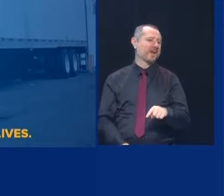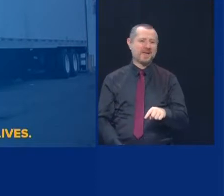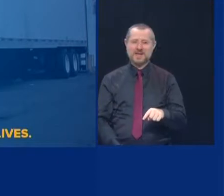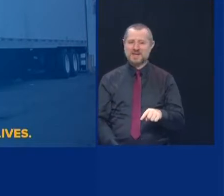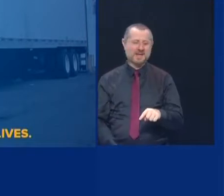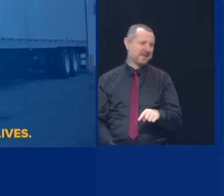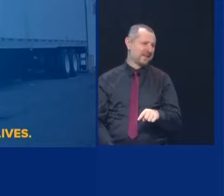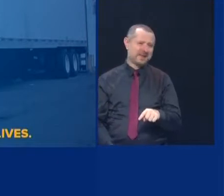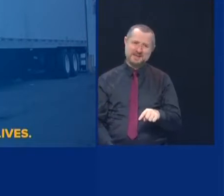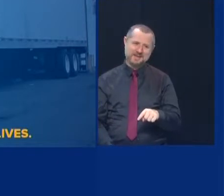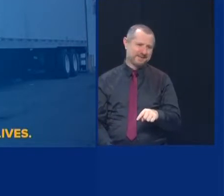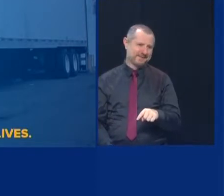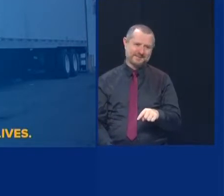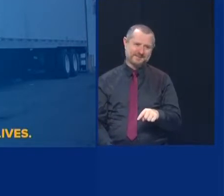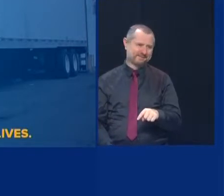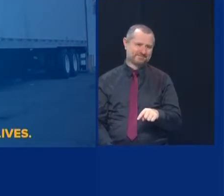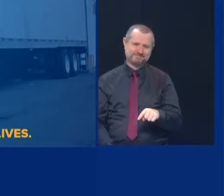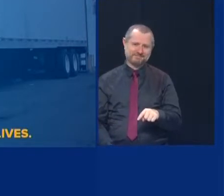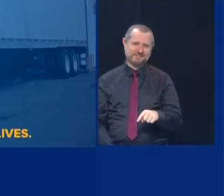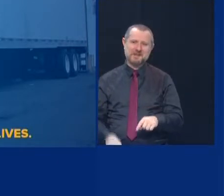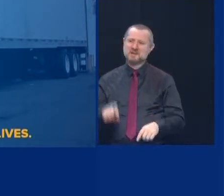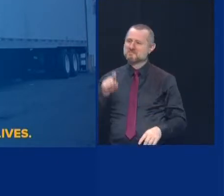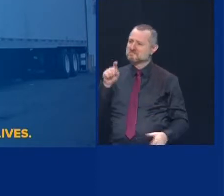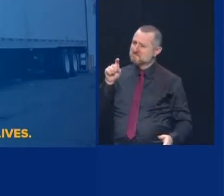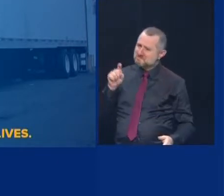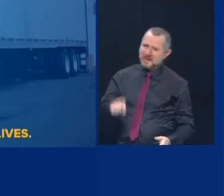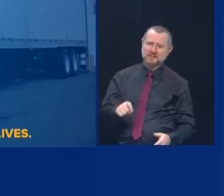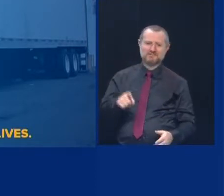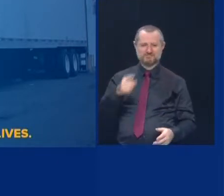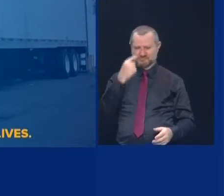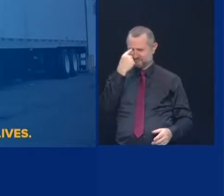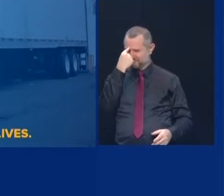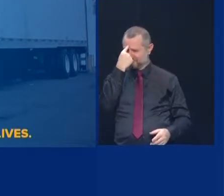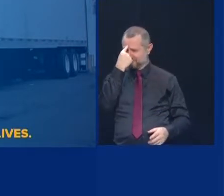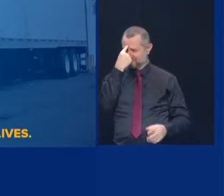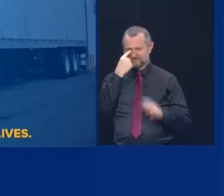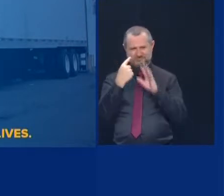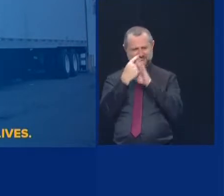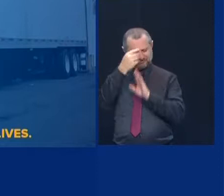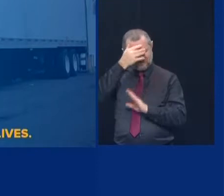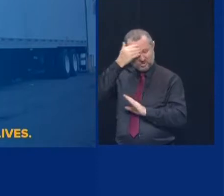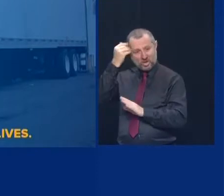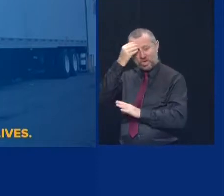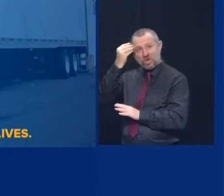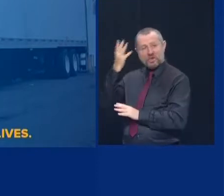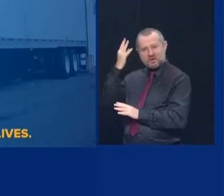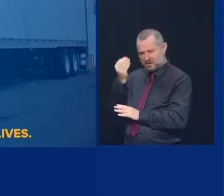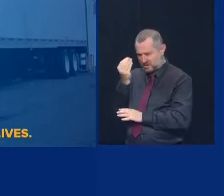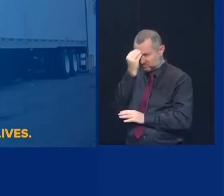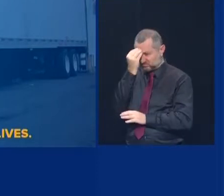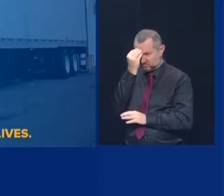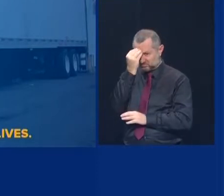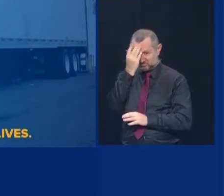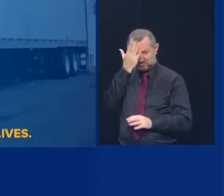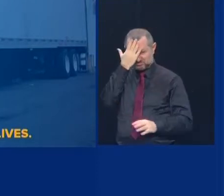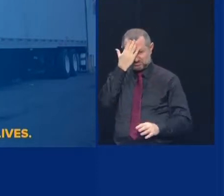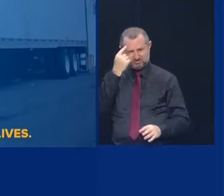HOW DO YOU FORGET ALL THE PAIN THAT WE WENT THROUGH? AND WE HAVE TO REMEMBER THAT,